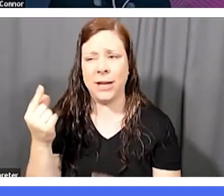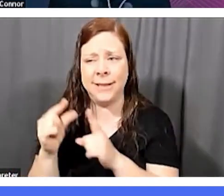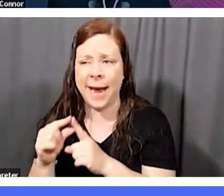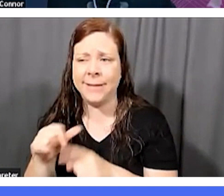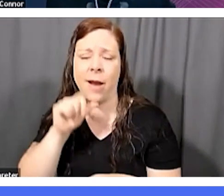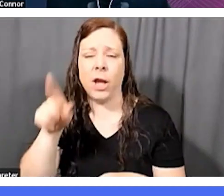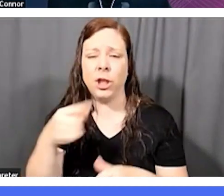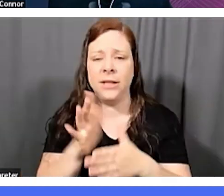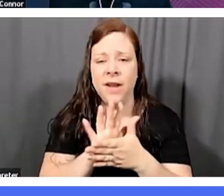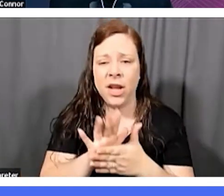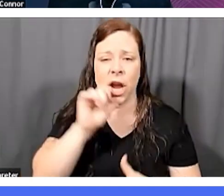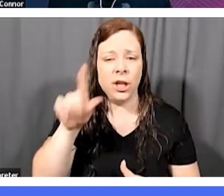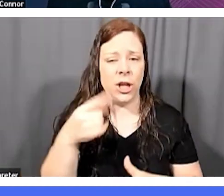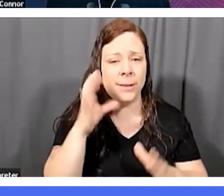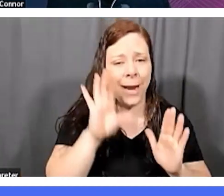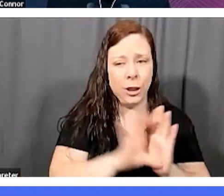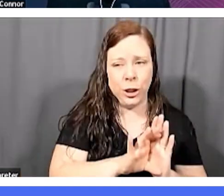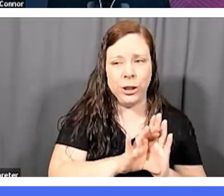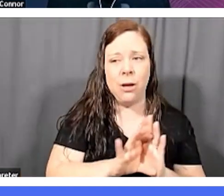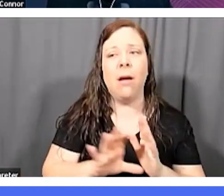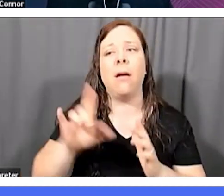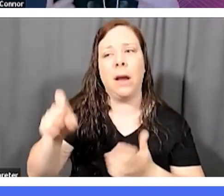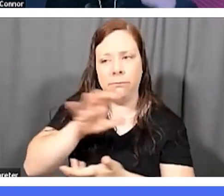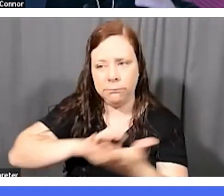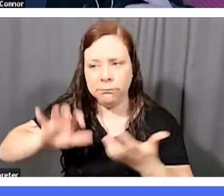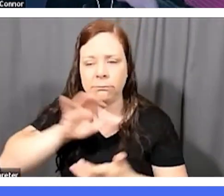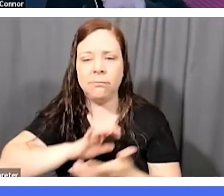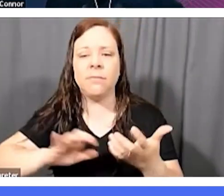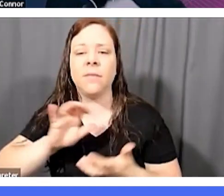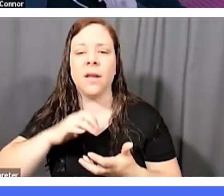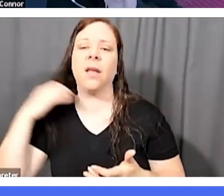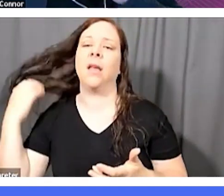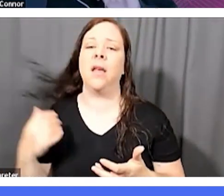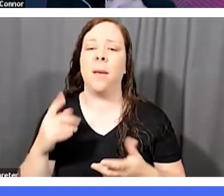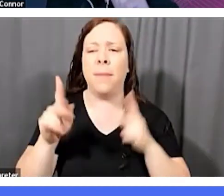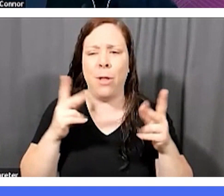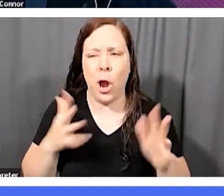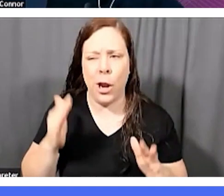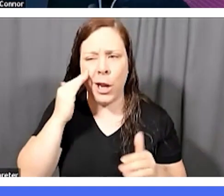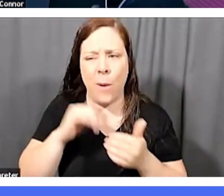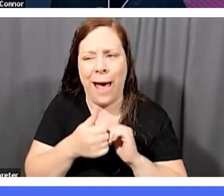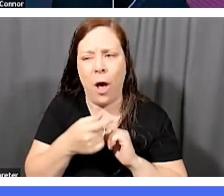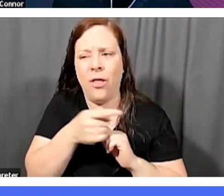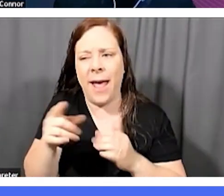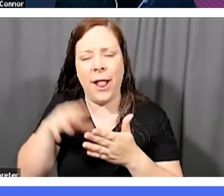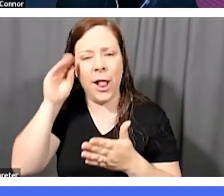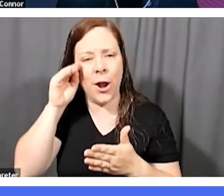because people are going to learn differently. They know how they're gonna learn. They need to have some choice in how they learn.